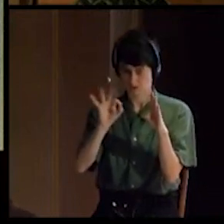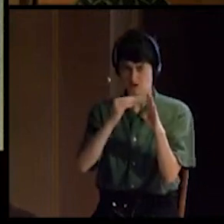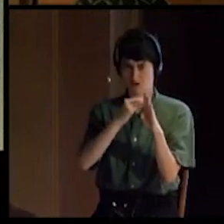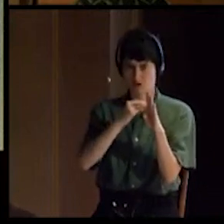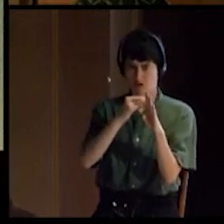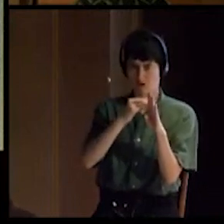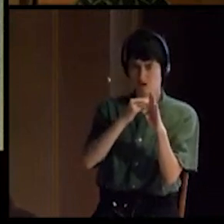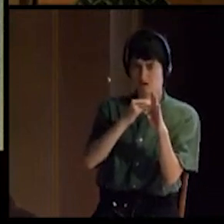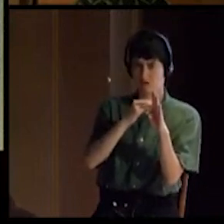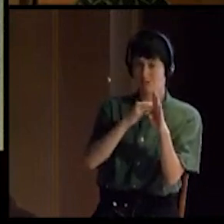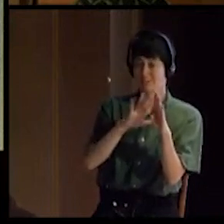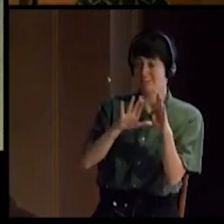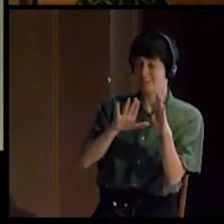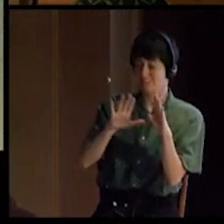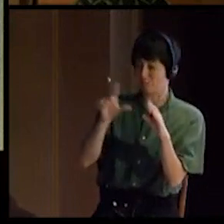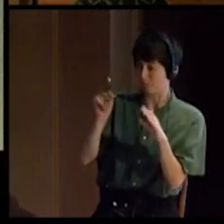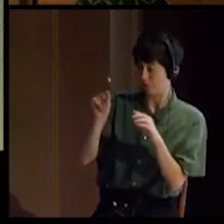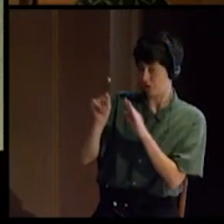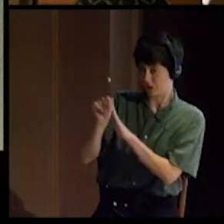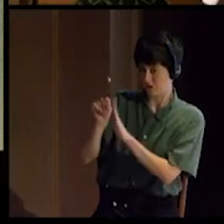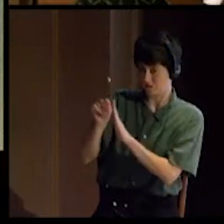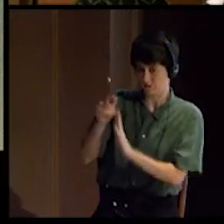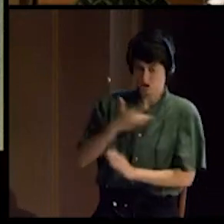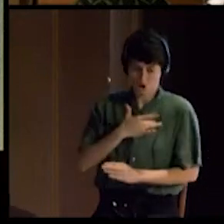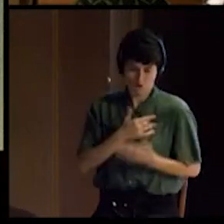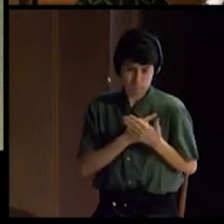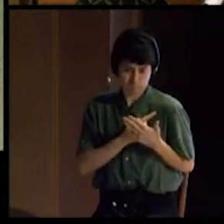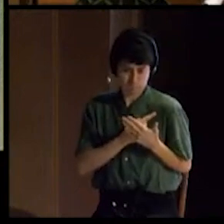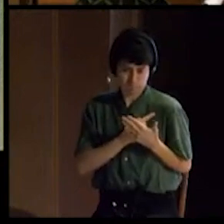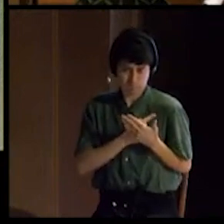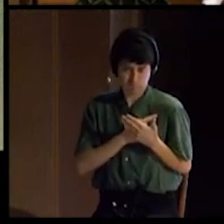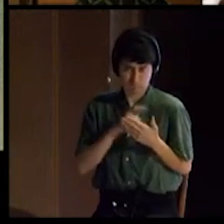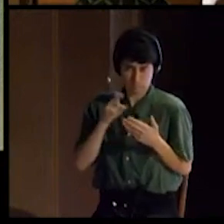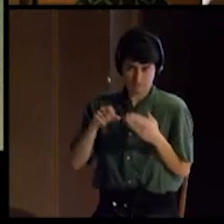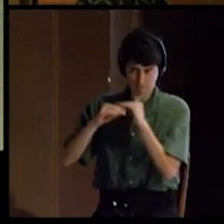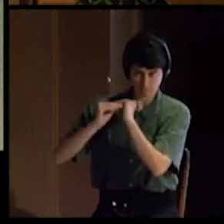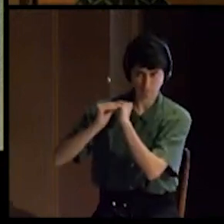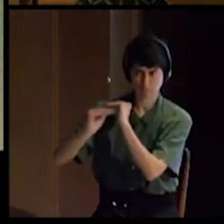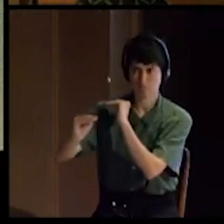it has to maintain the heart at 42 degrees Celsius, which is about 110 degrees Fahrenheit.